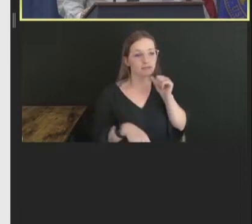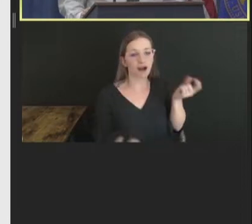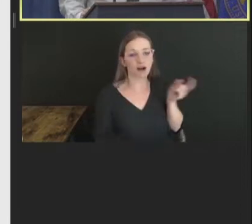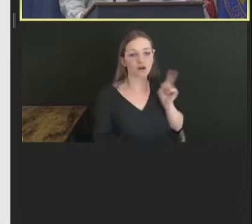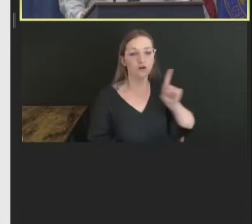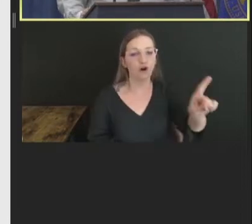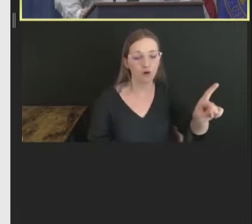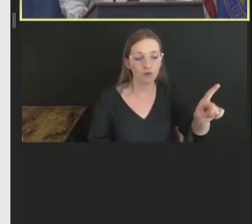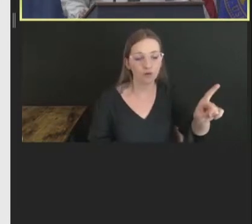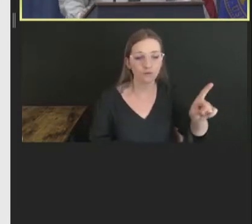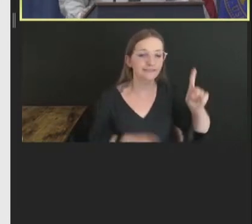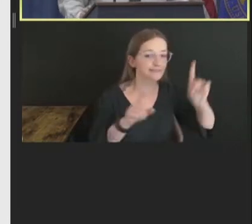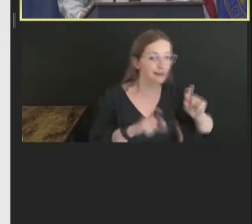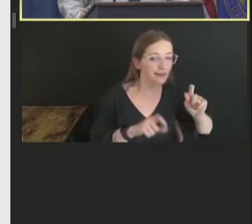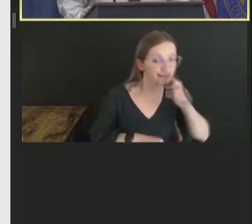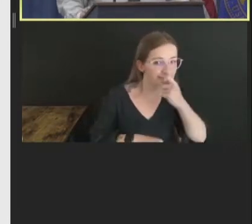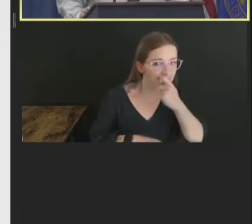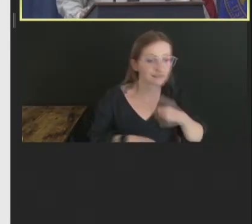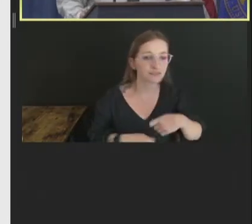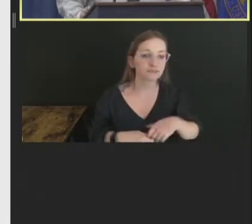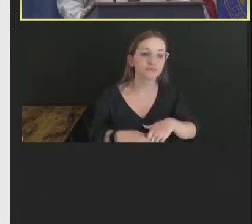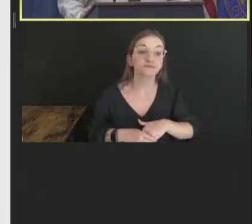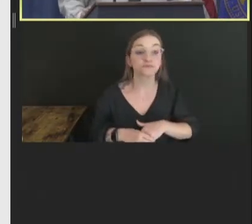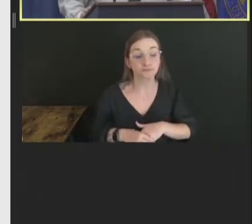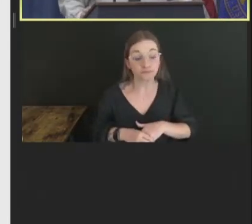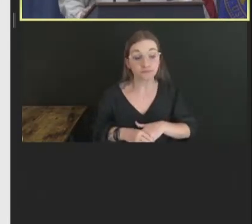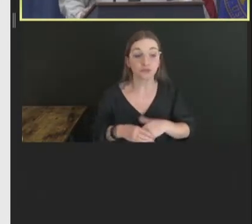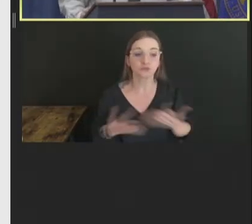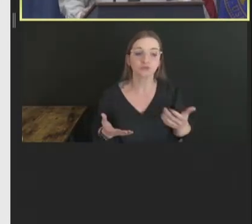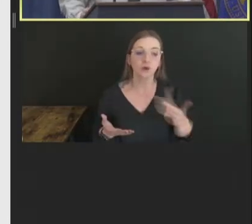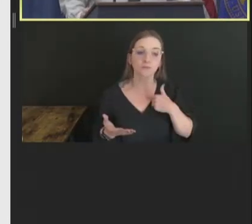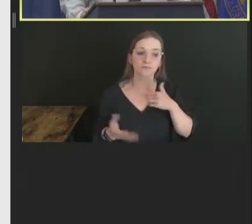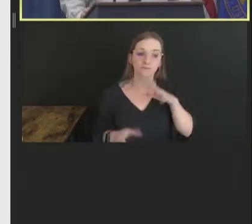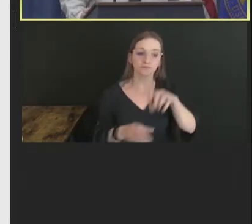So, as other speakers have mentioned, you know, I've been playing a role in the NIH SAVE Program,